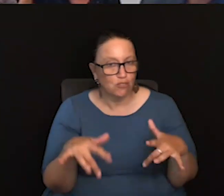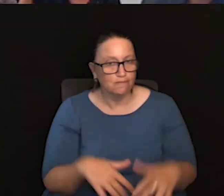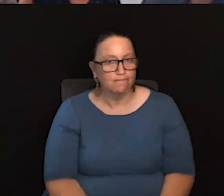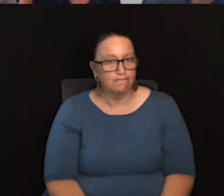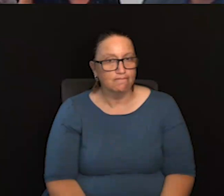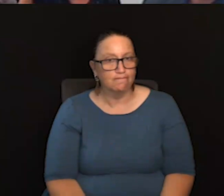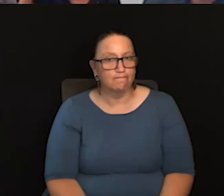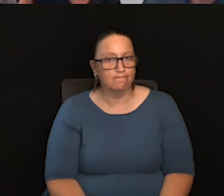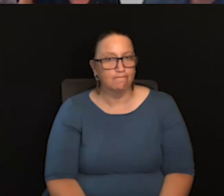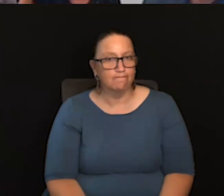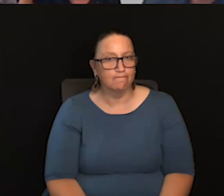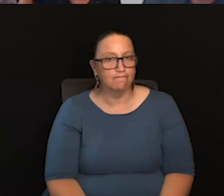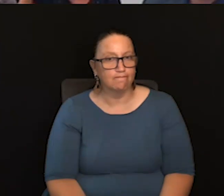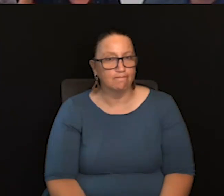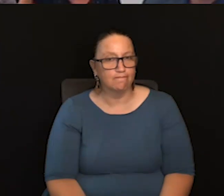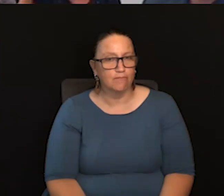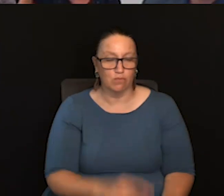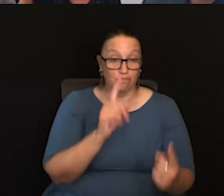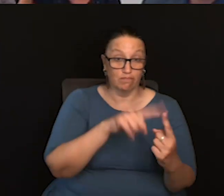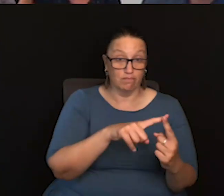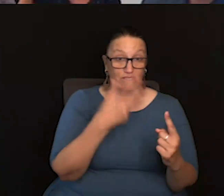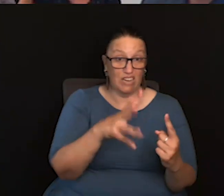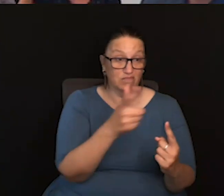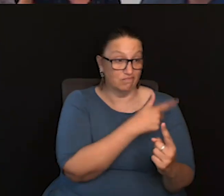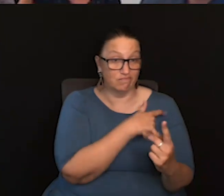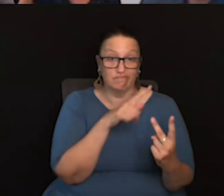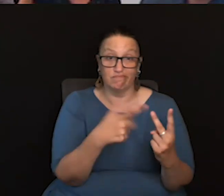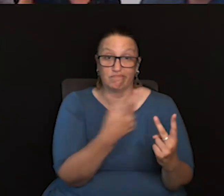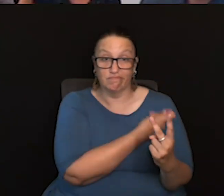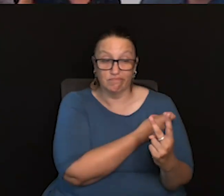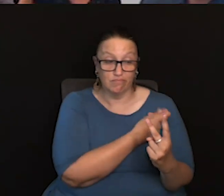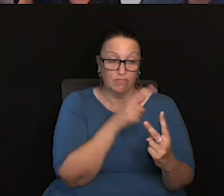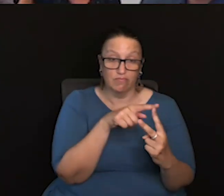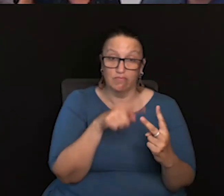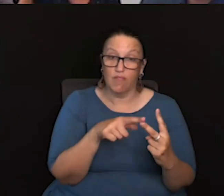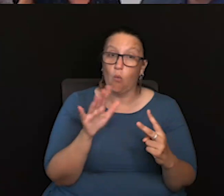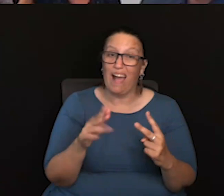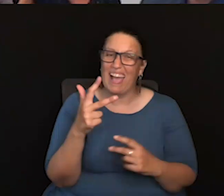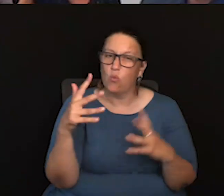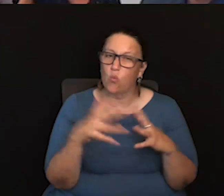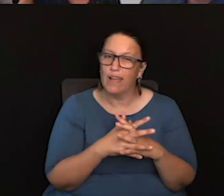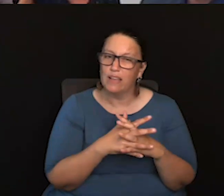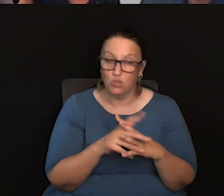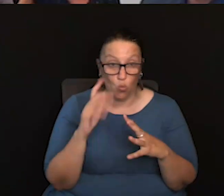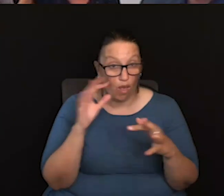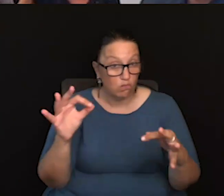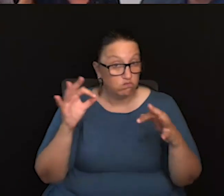and should parents be allowed to decide if their kid should get their second jab before that eight week time period.